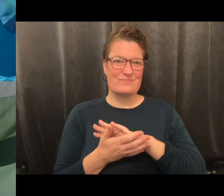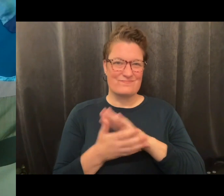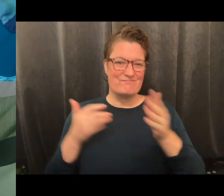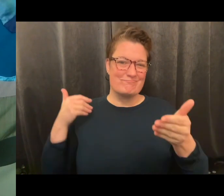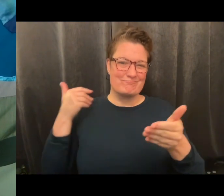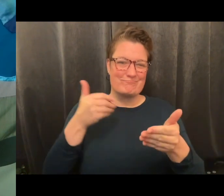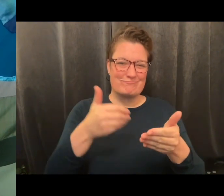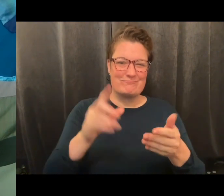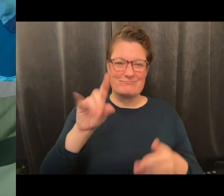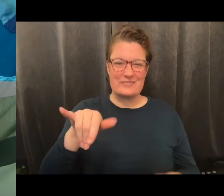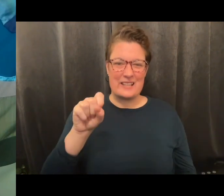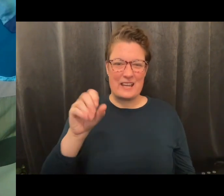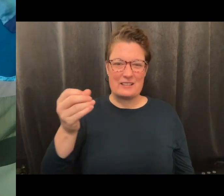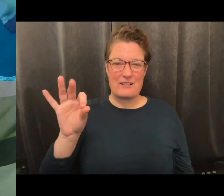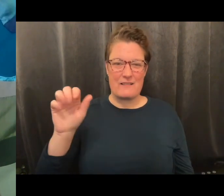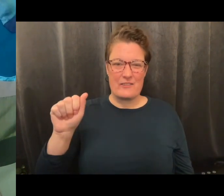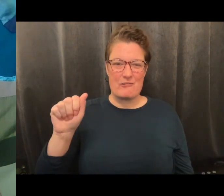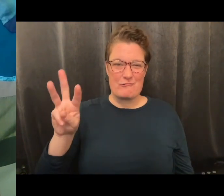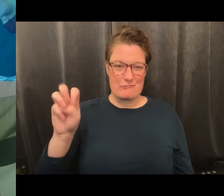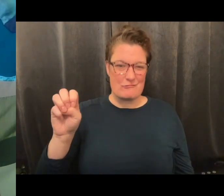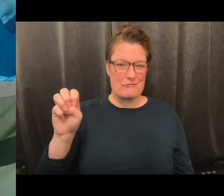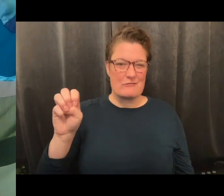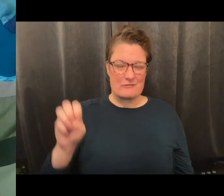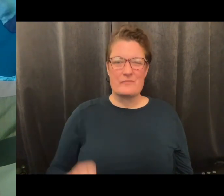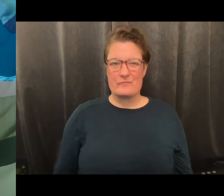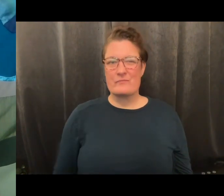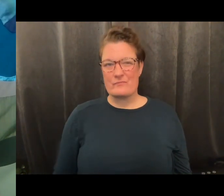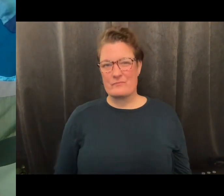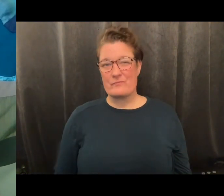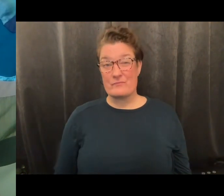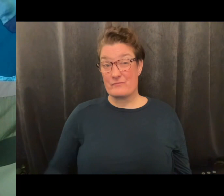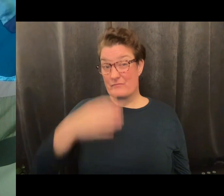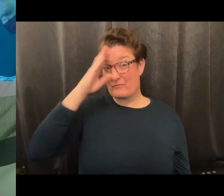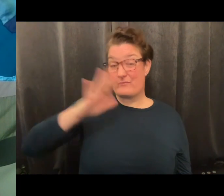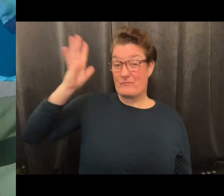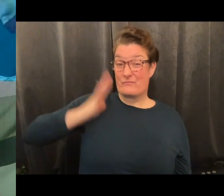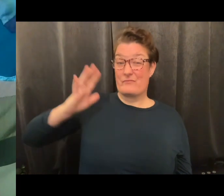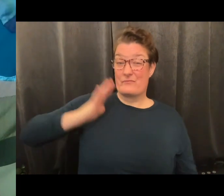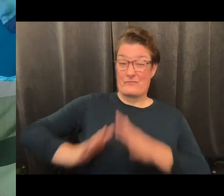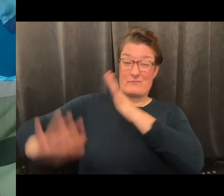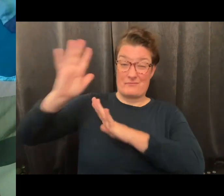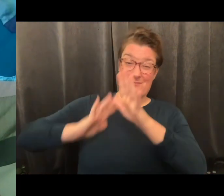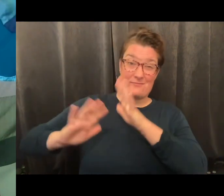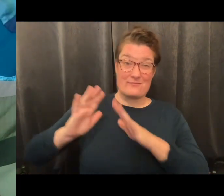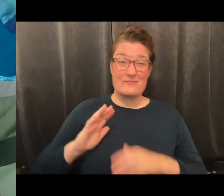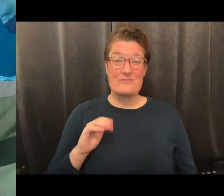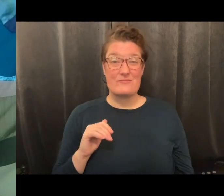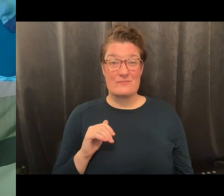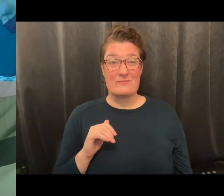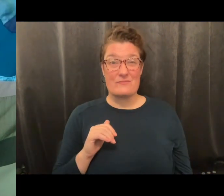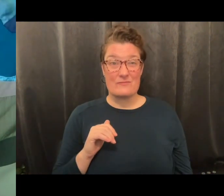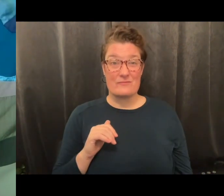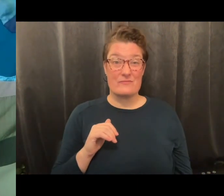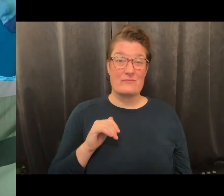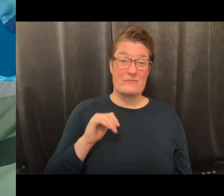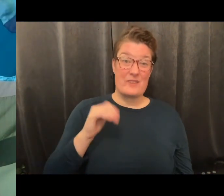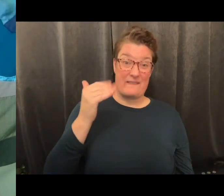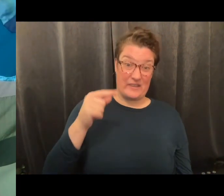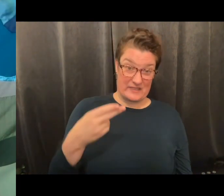And in ancient times, both on the 15th of Av, Tu b'Av, and also on Yom